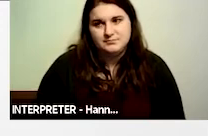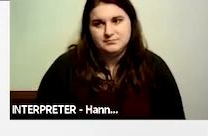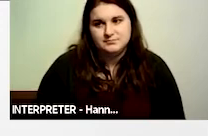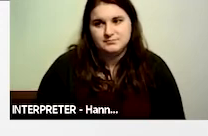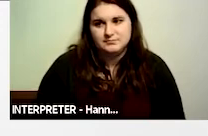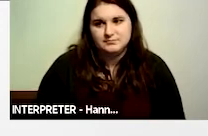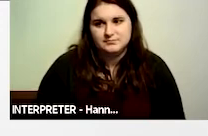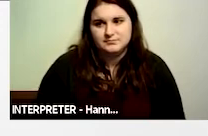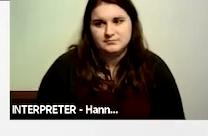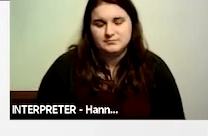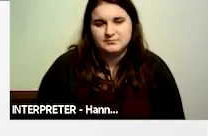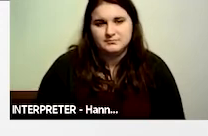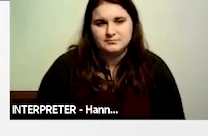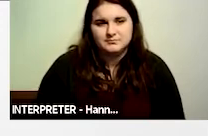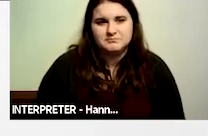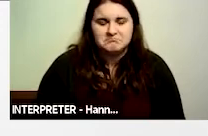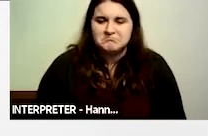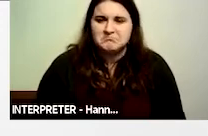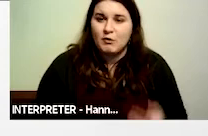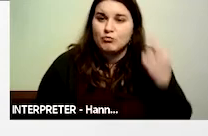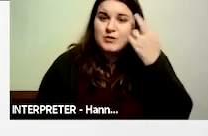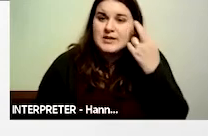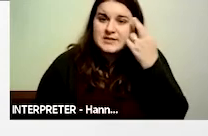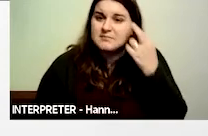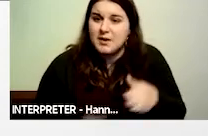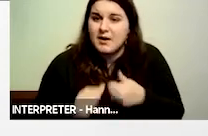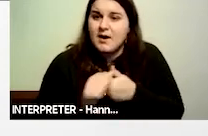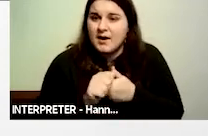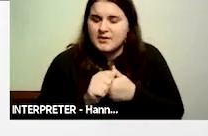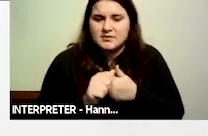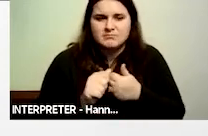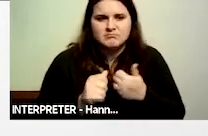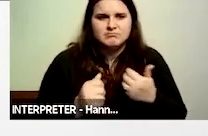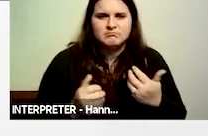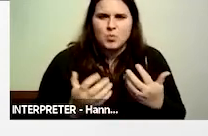just spoken to that. But the idea again is that you want meaningful engagement.